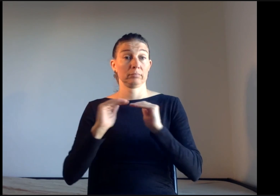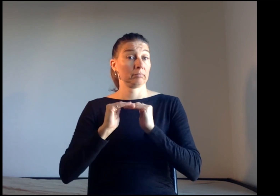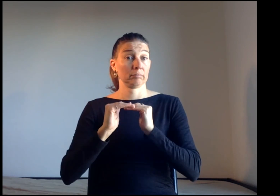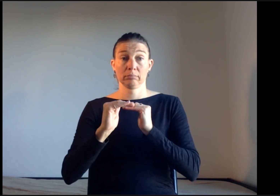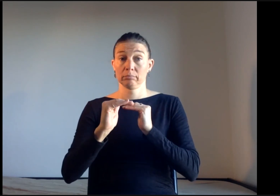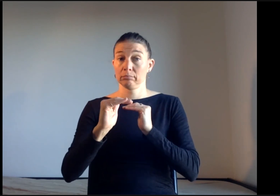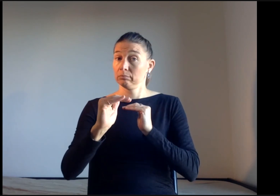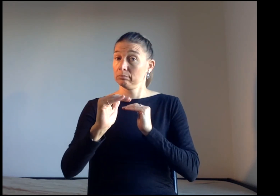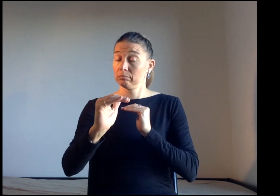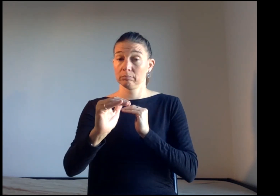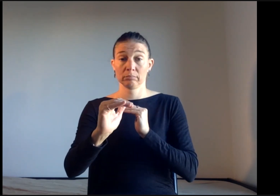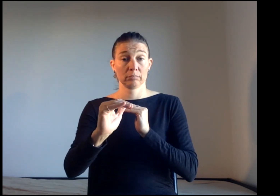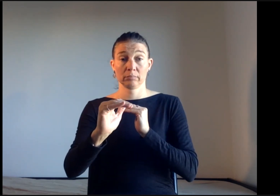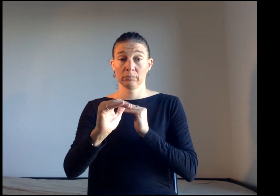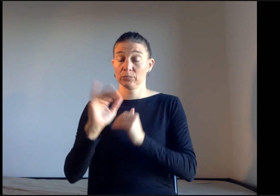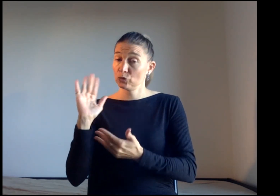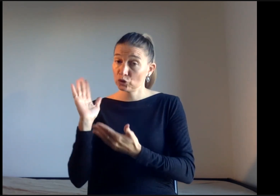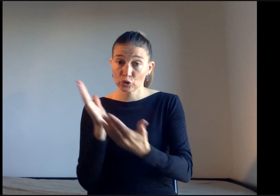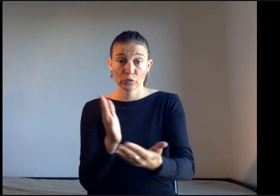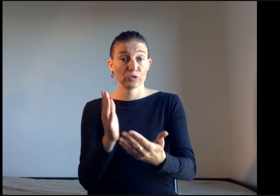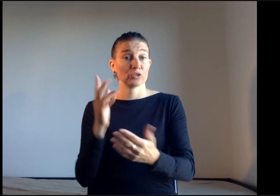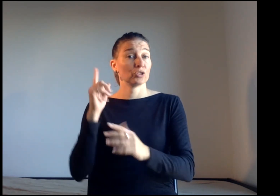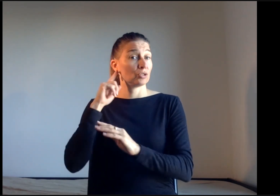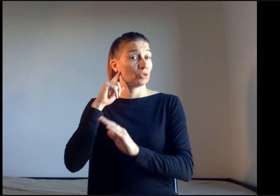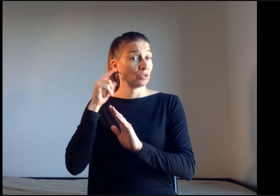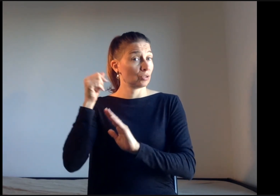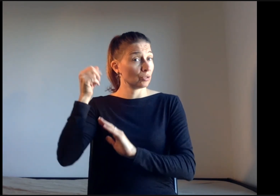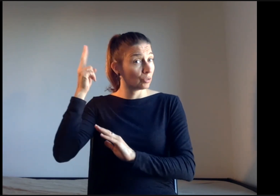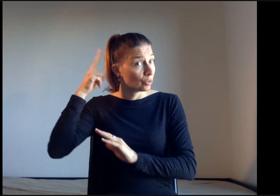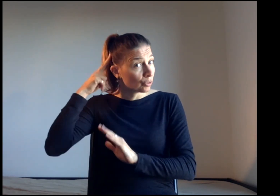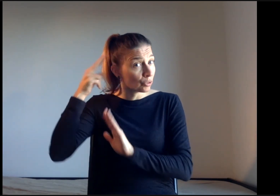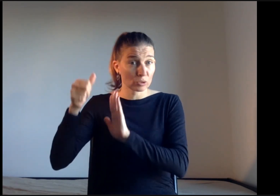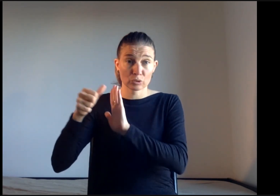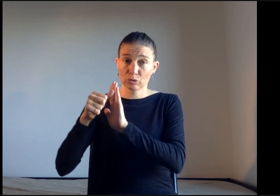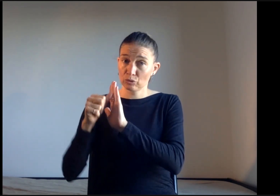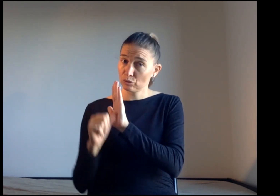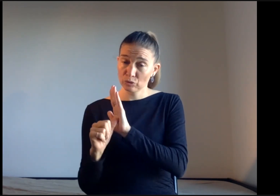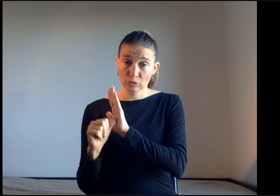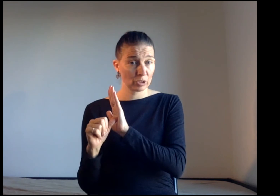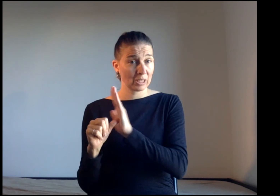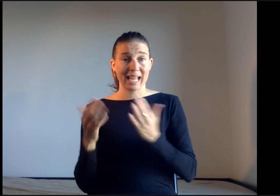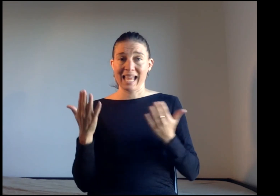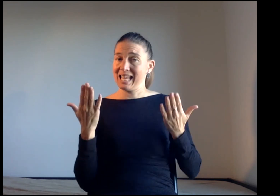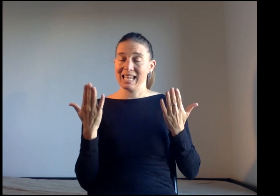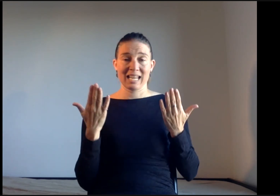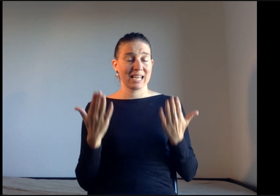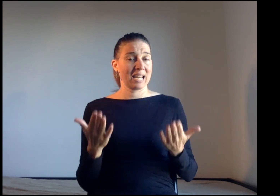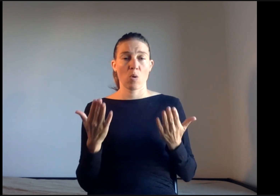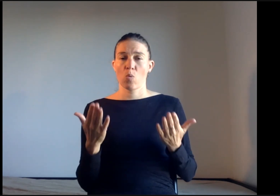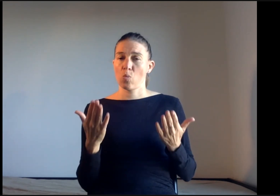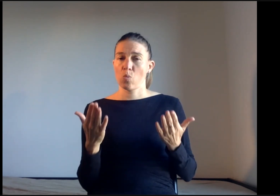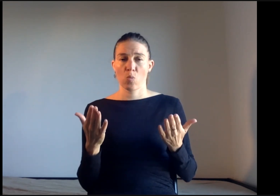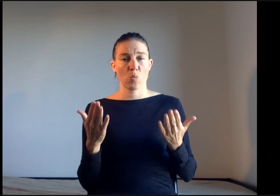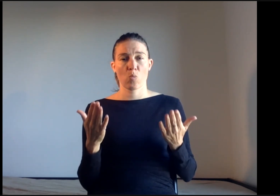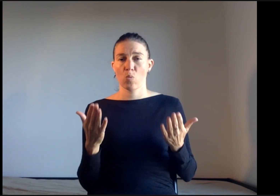And in some countries they don't give any possibilities to have surgery